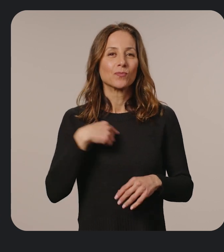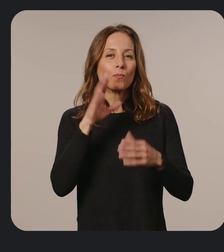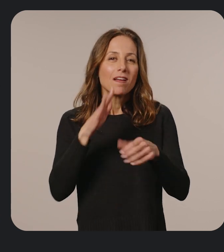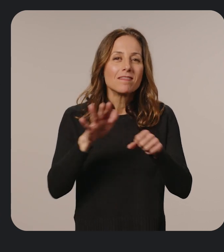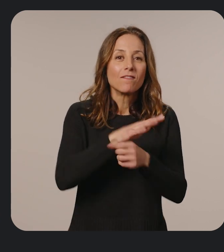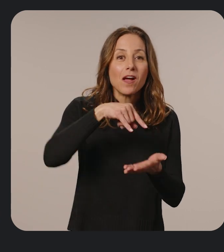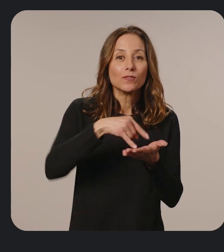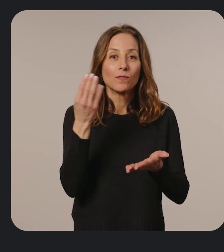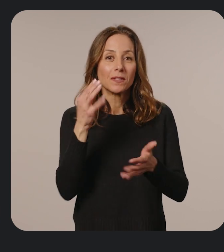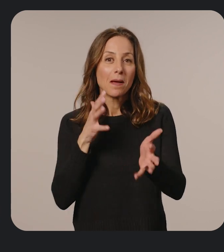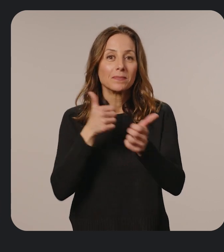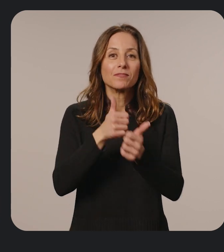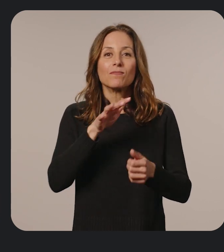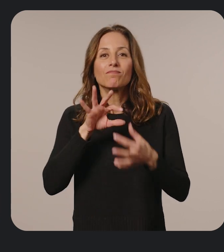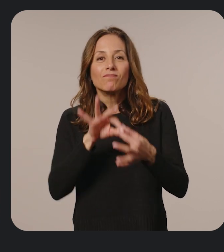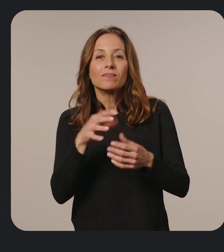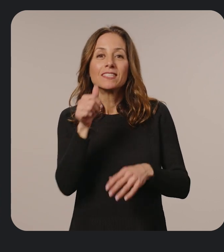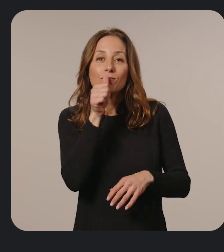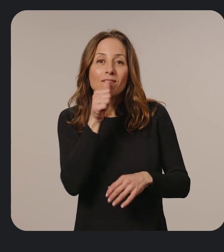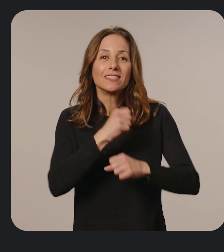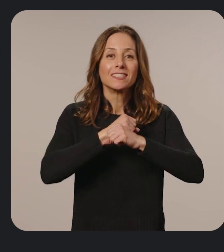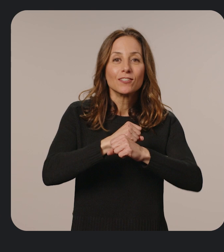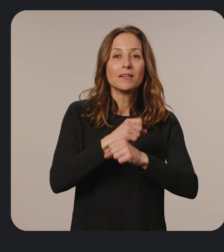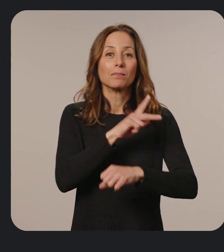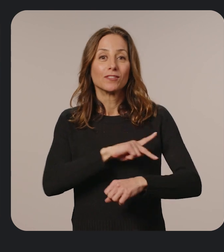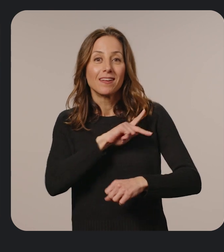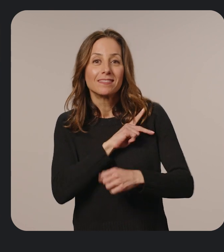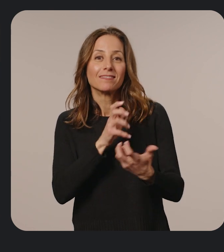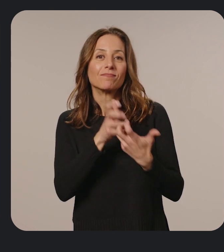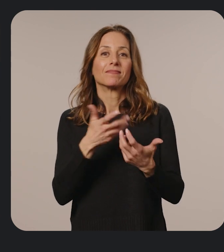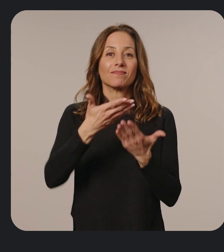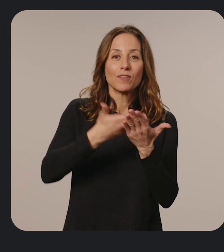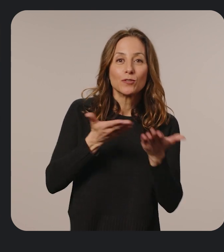We'll be covering Android 14 updates around privacy and security, personalization, foreground